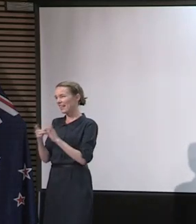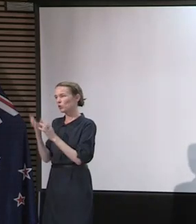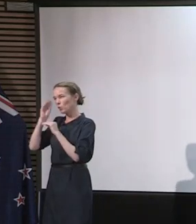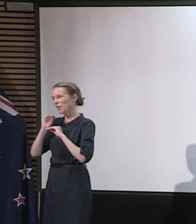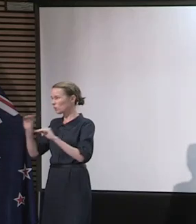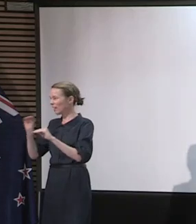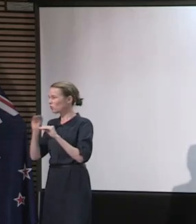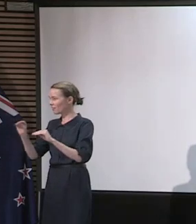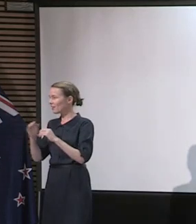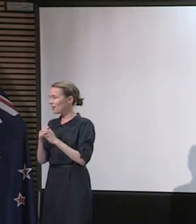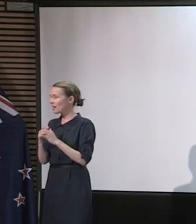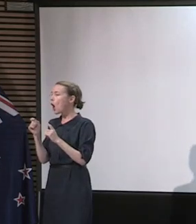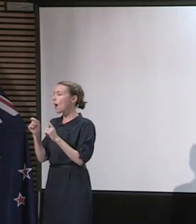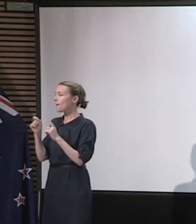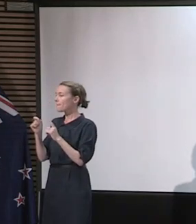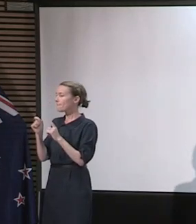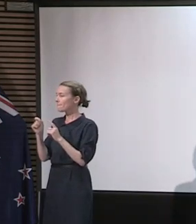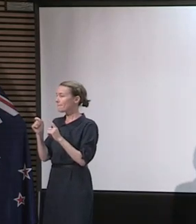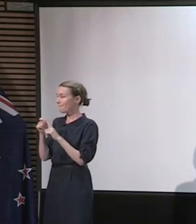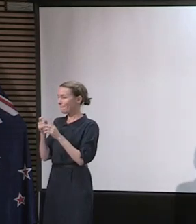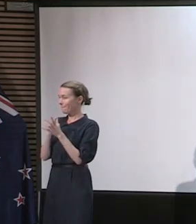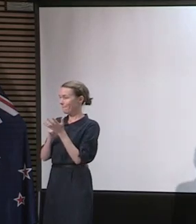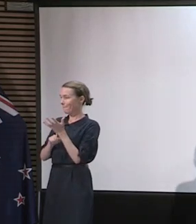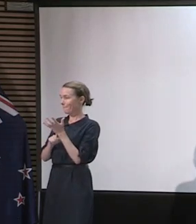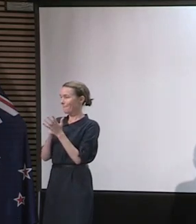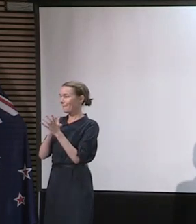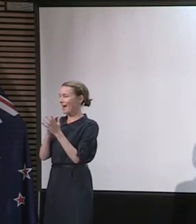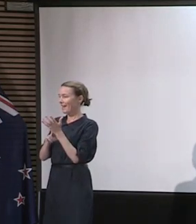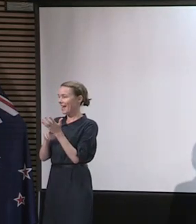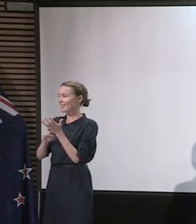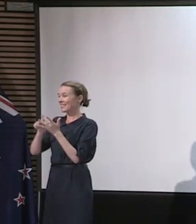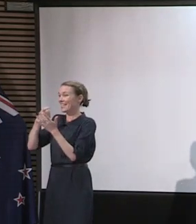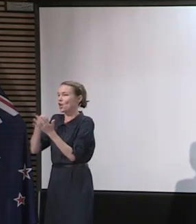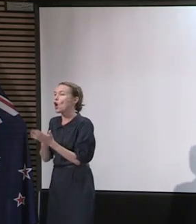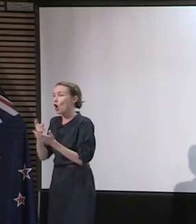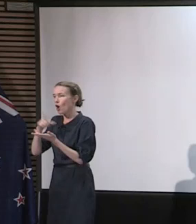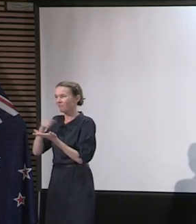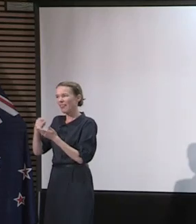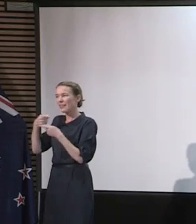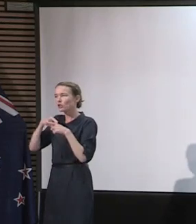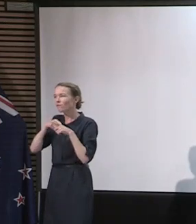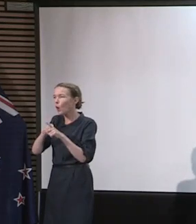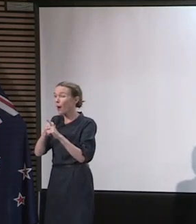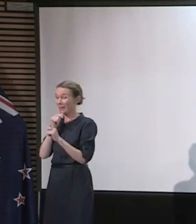understanding is there's no current work underway in that regard and no plans to. (SPEAKS